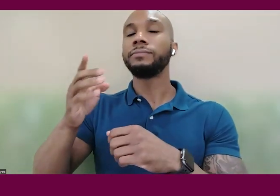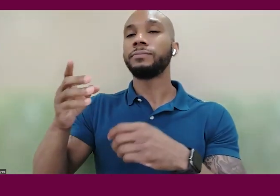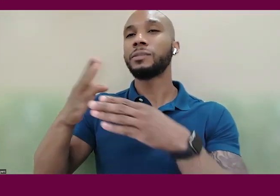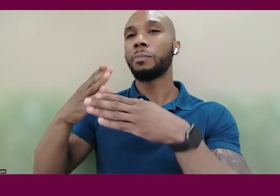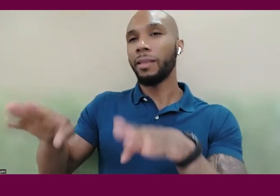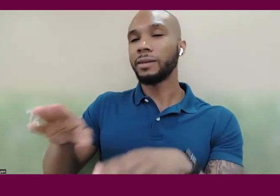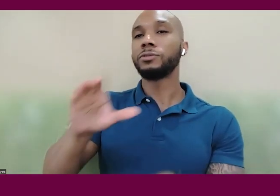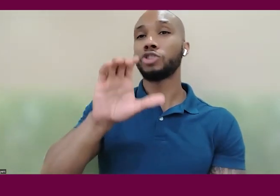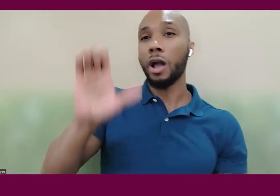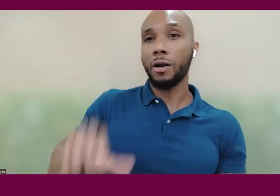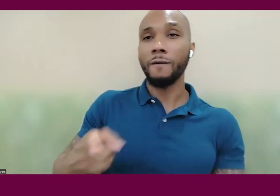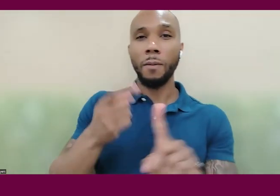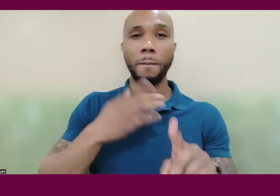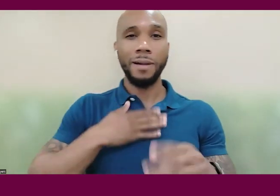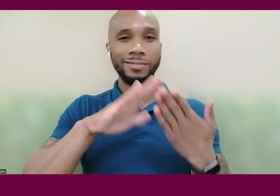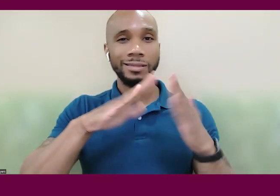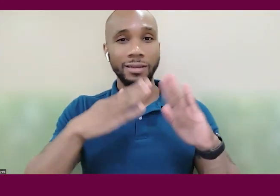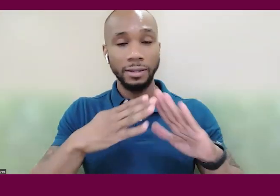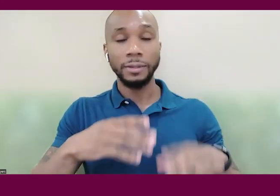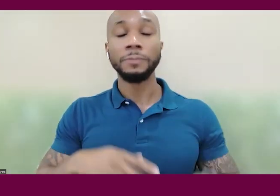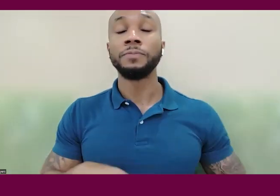city that I live in.